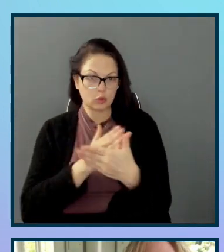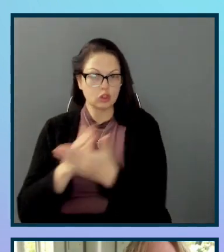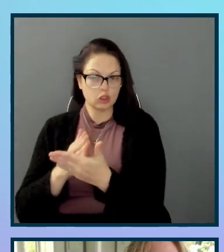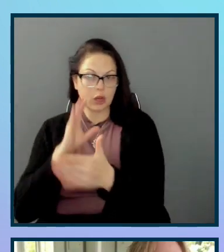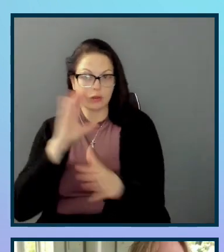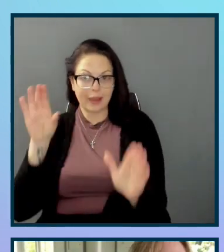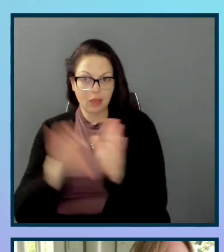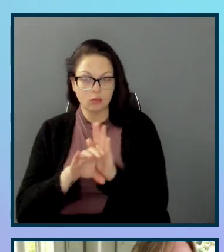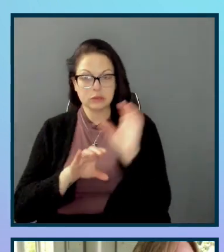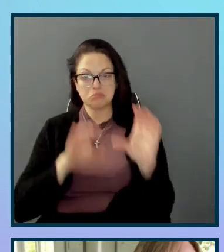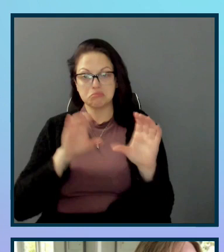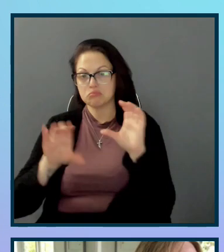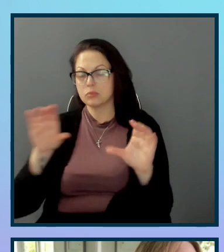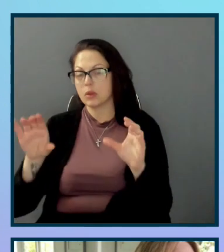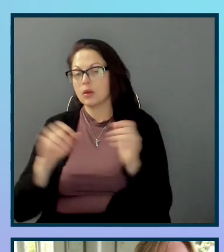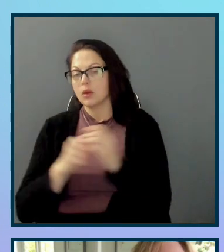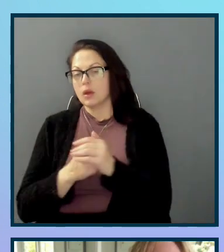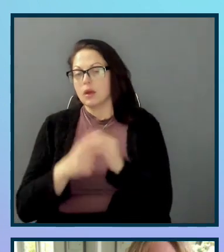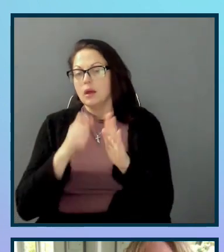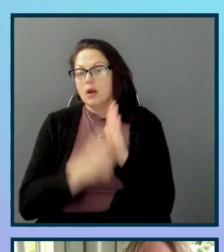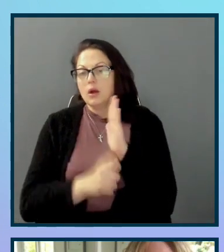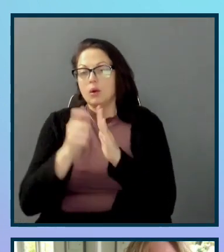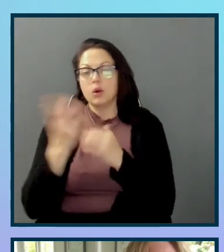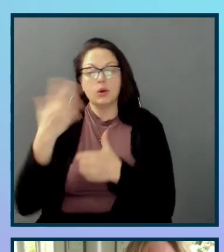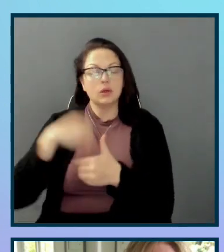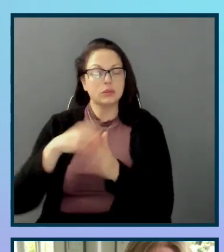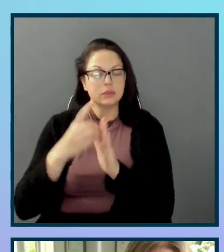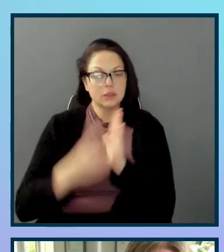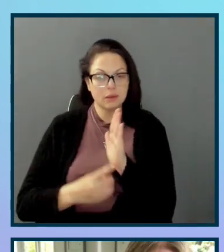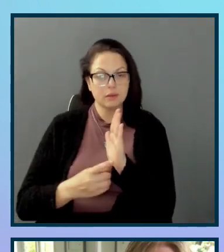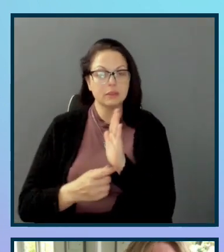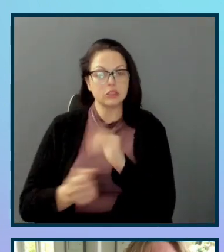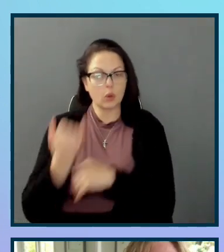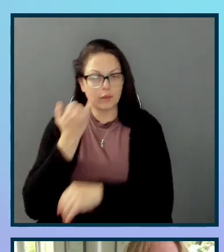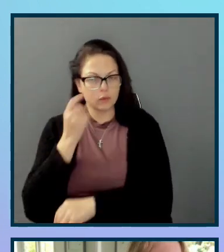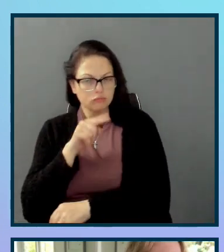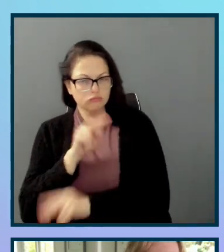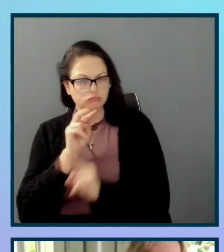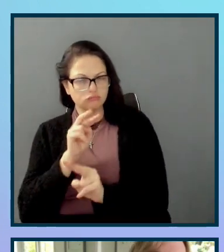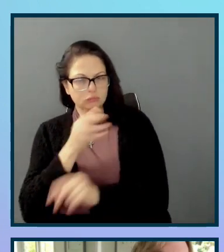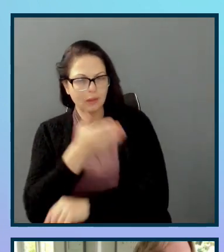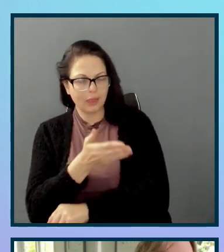that are marked with inclusive design. So if you look at this one right here where we go in